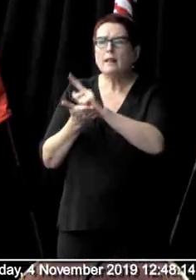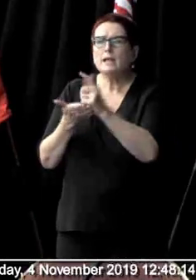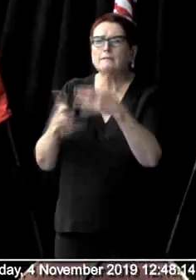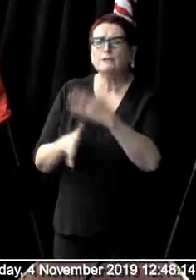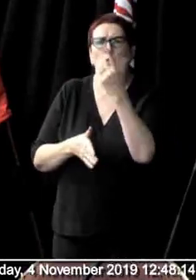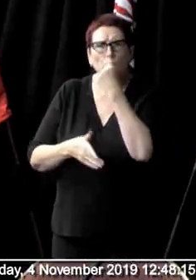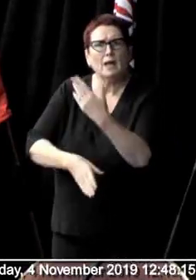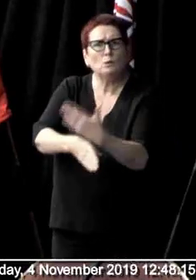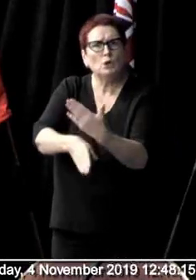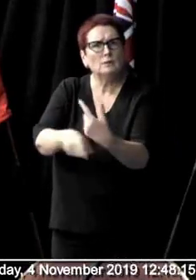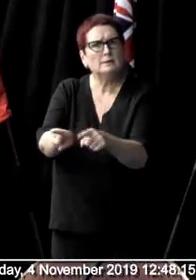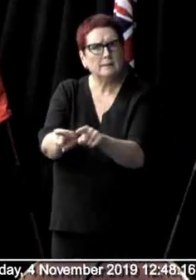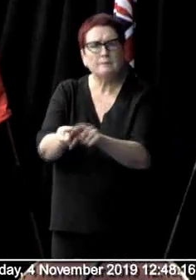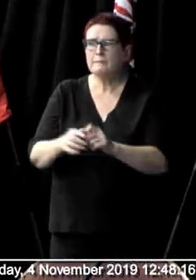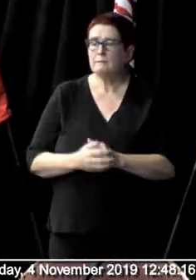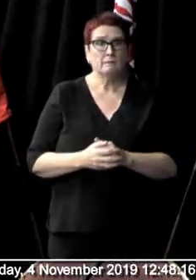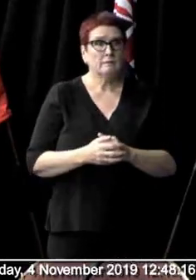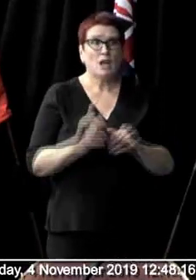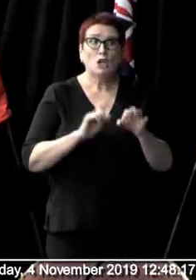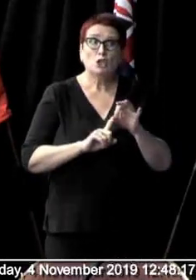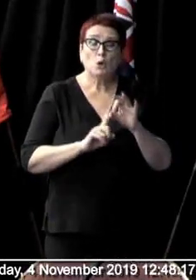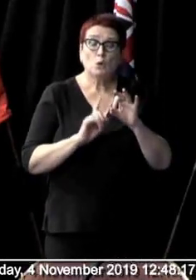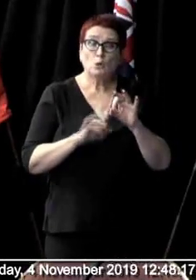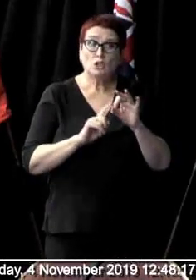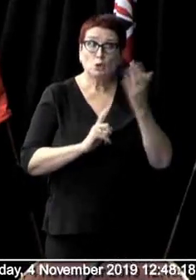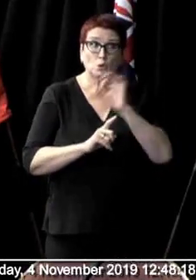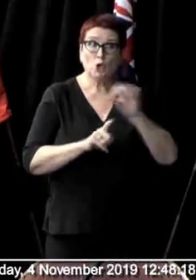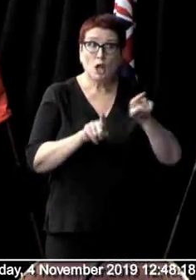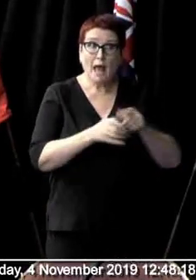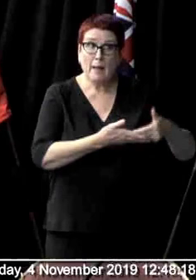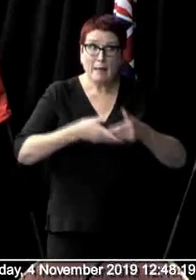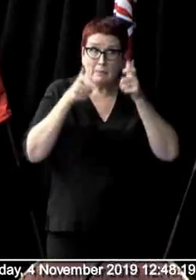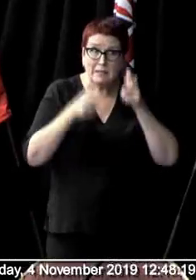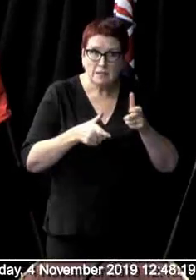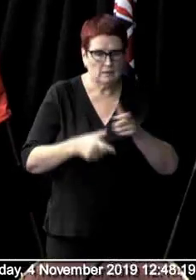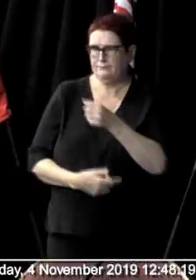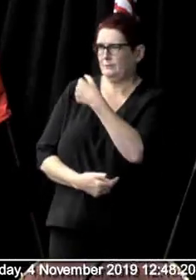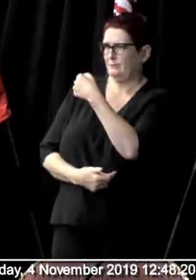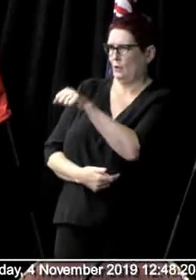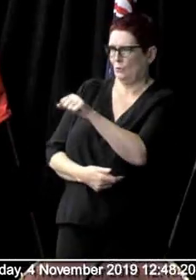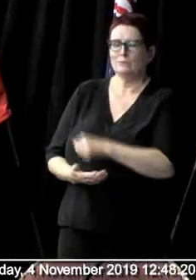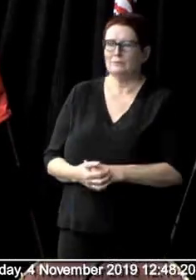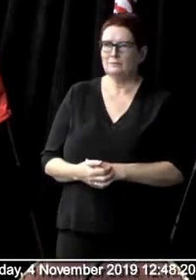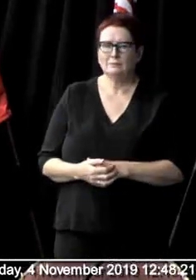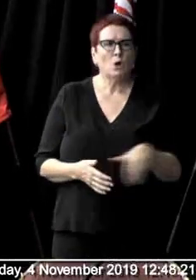So in your view, school’s not a babysitting gig? No. It’s a place where each individual should be able to learn?